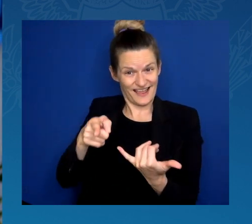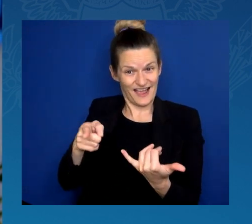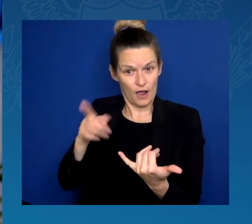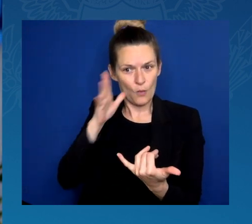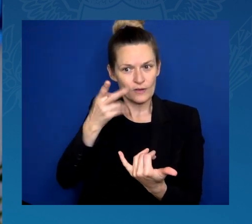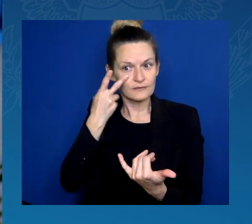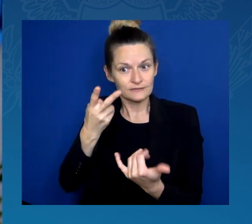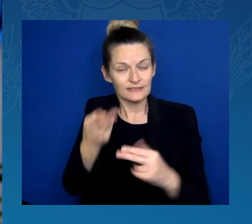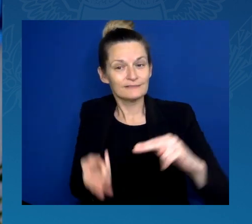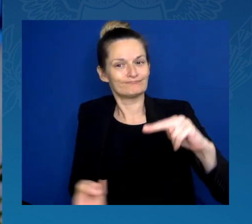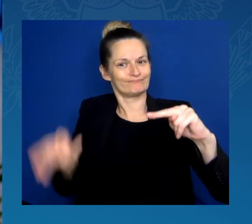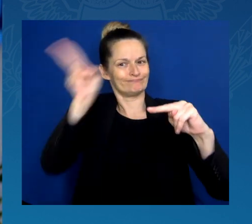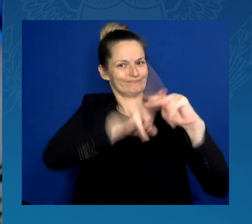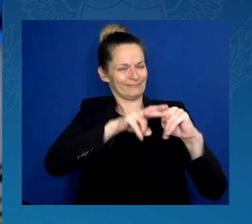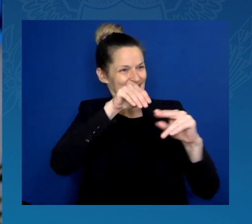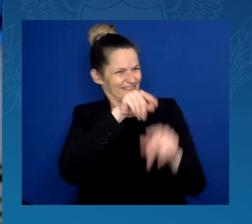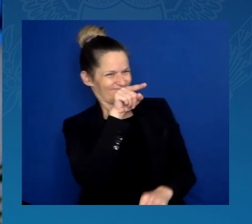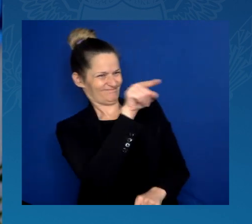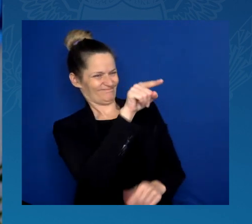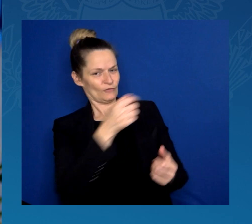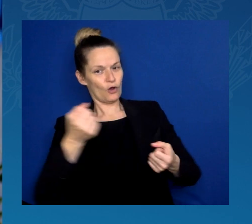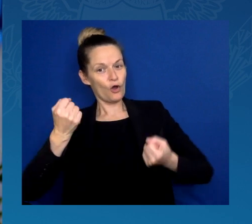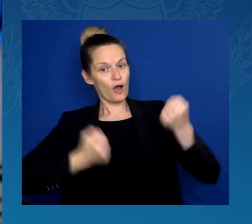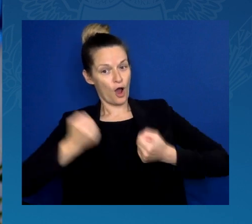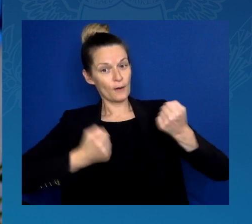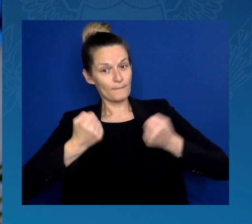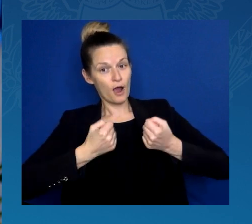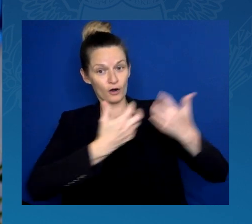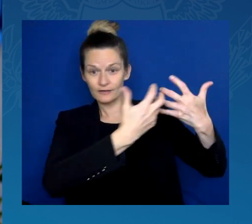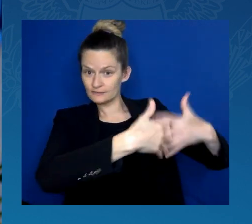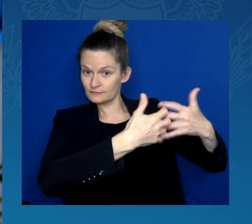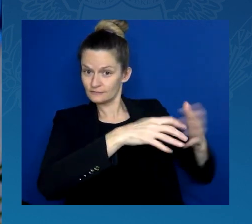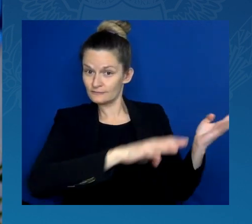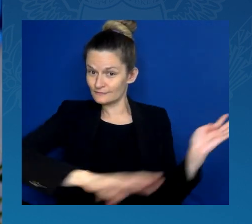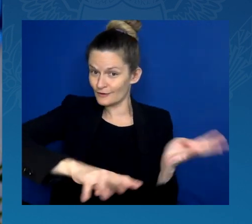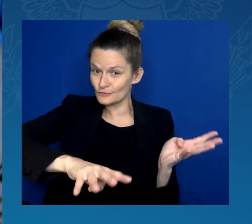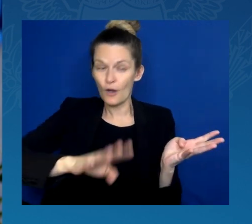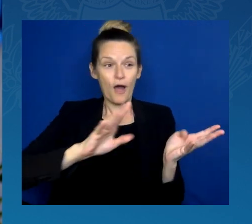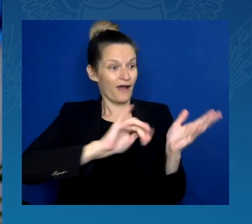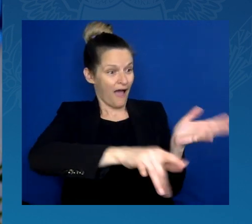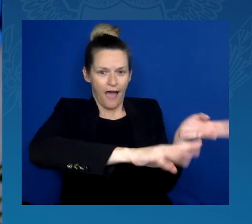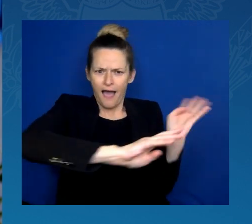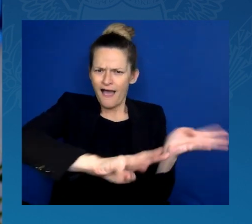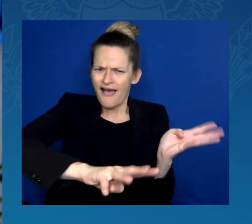here in America, more cars and trucks and buses right here.